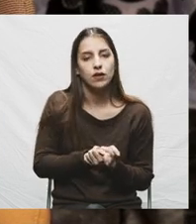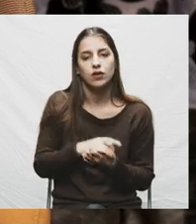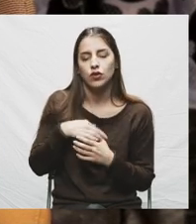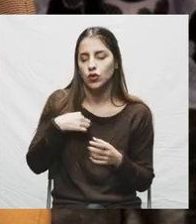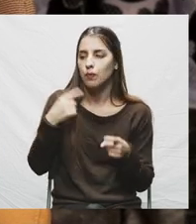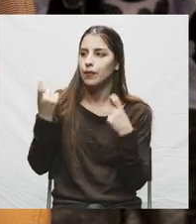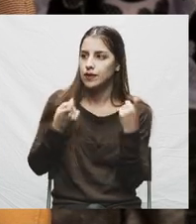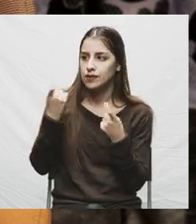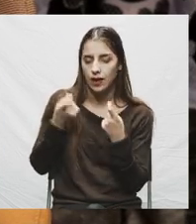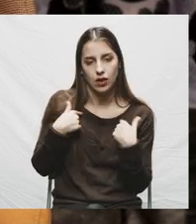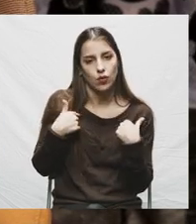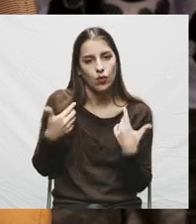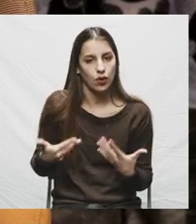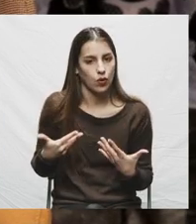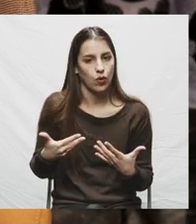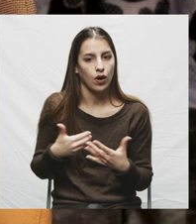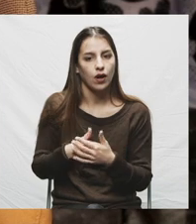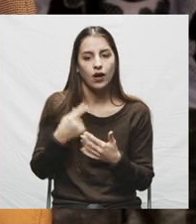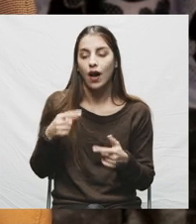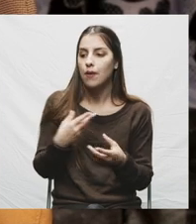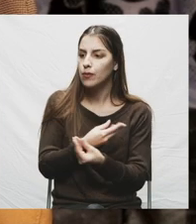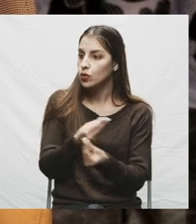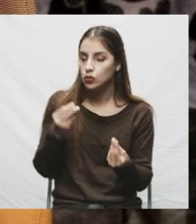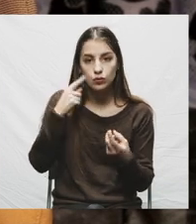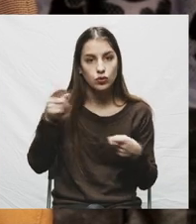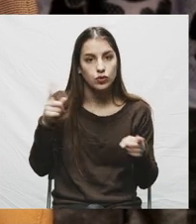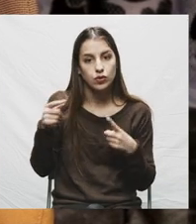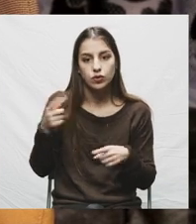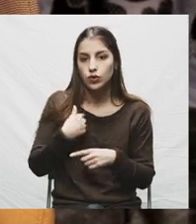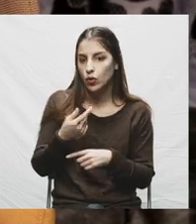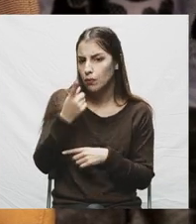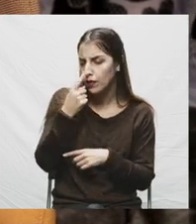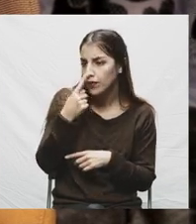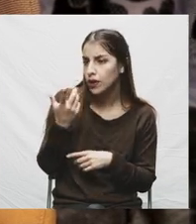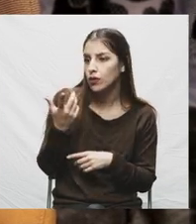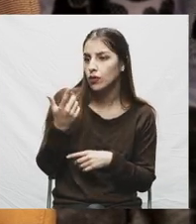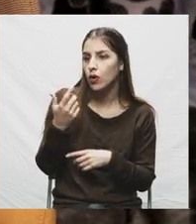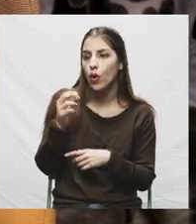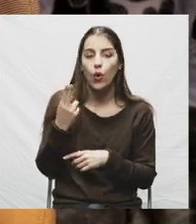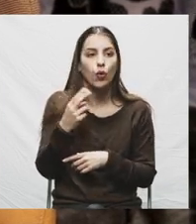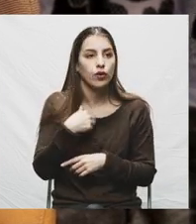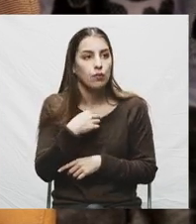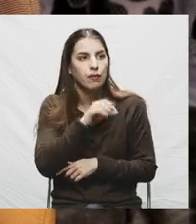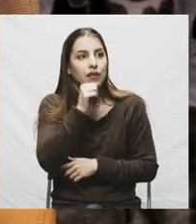And I started thinking, because there’s a series of musicians from which I lost track,